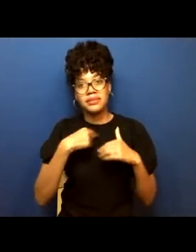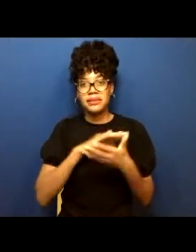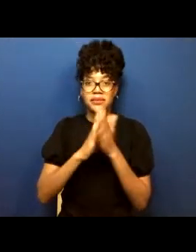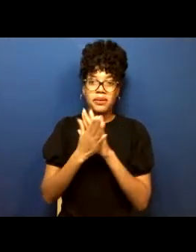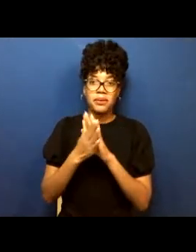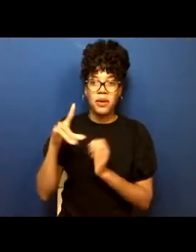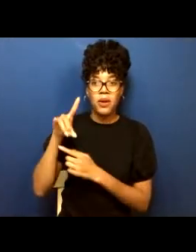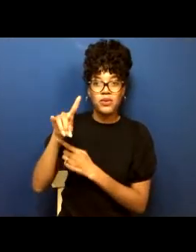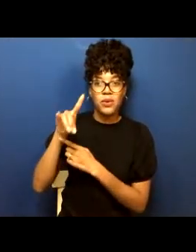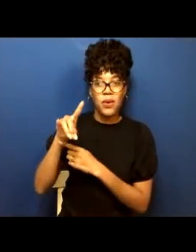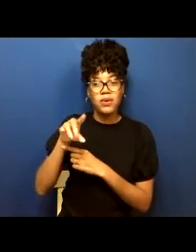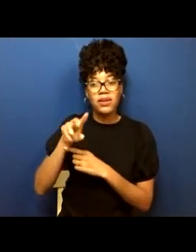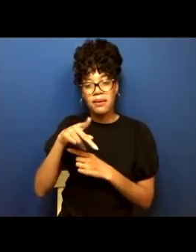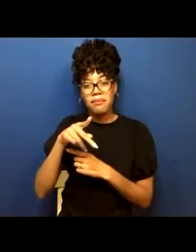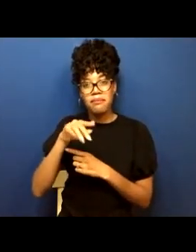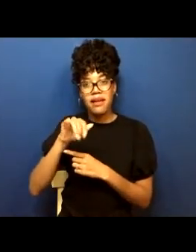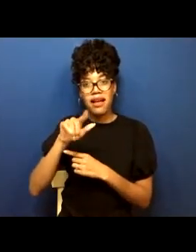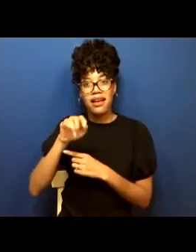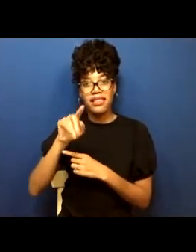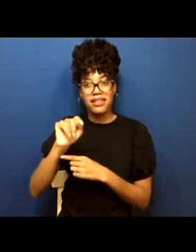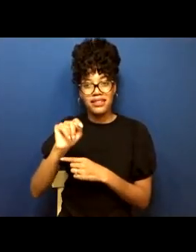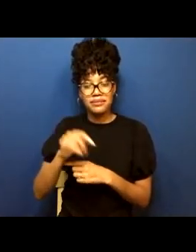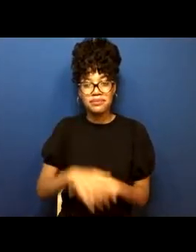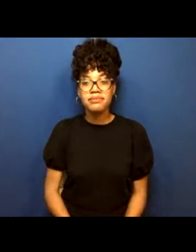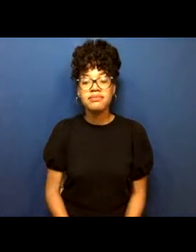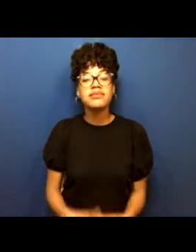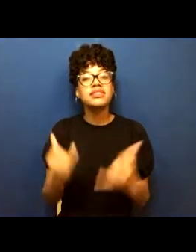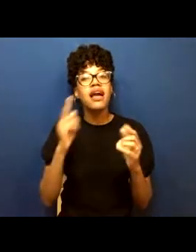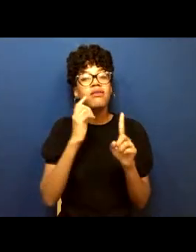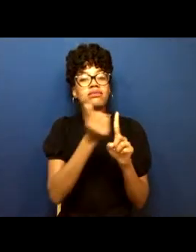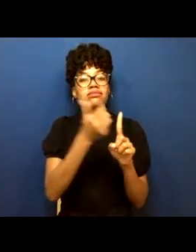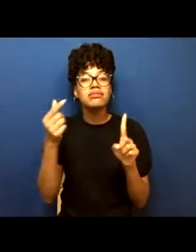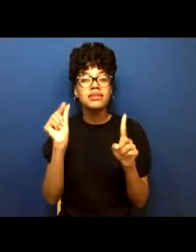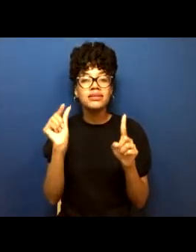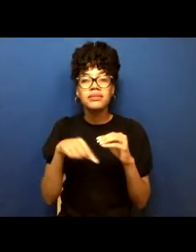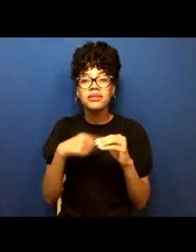So now I want to tell you a bit about how drones help us conduct research.